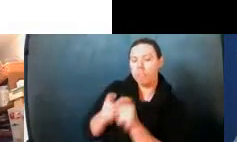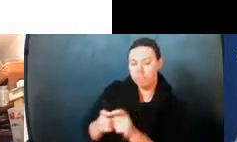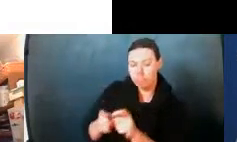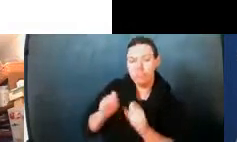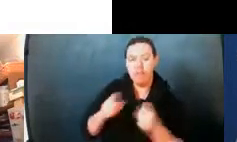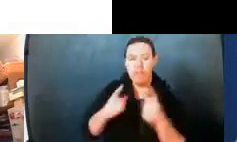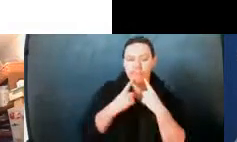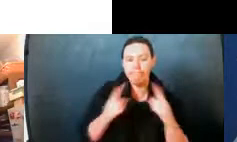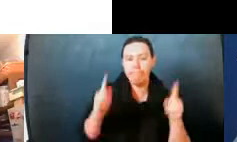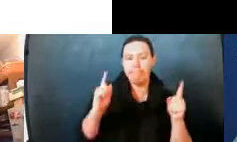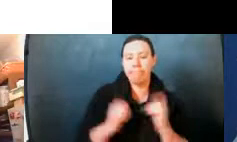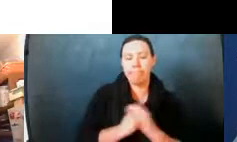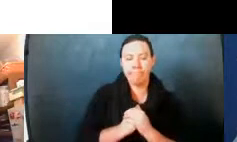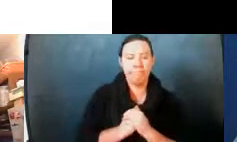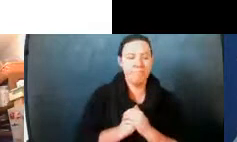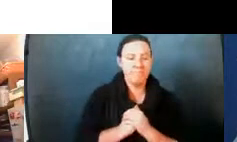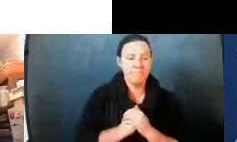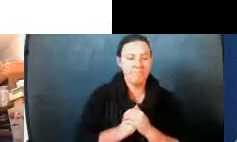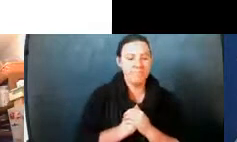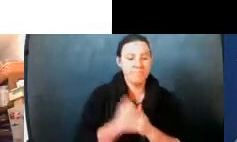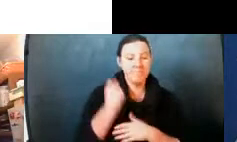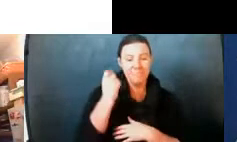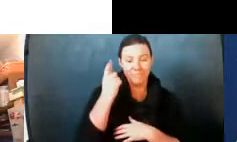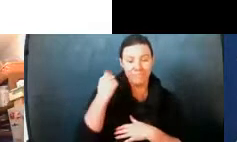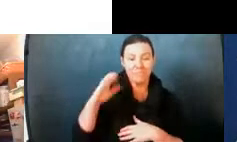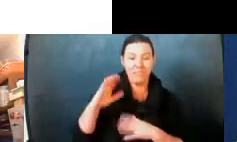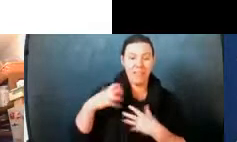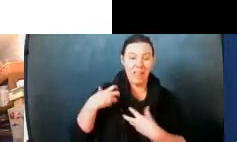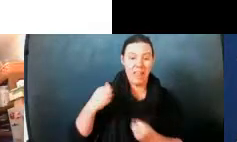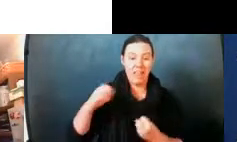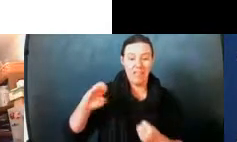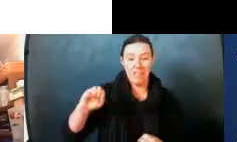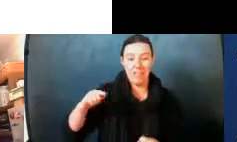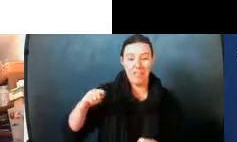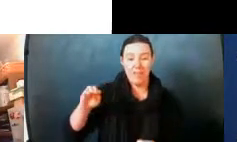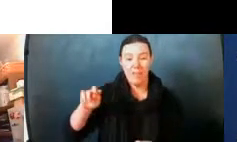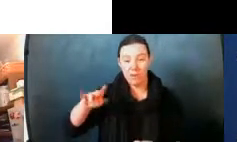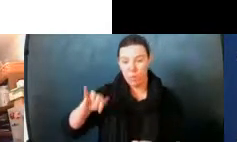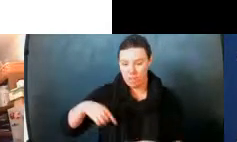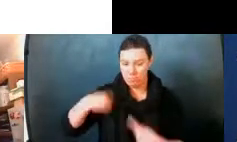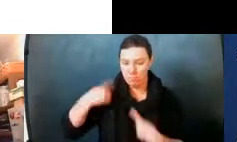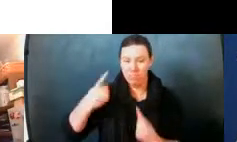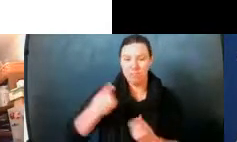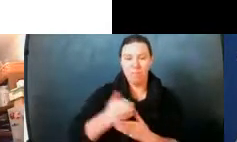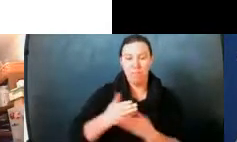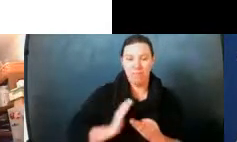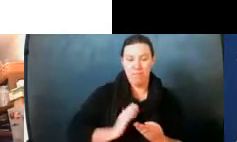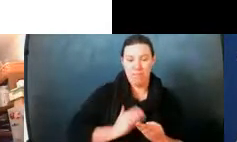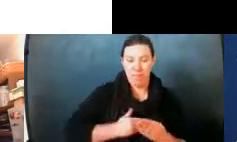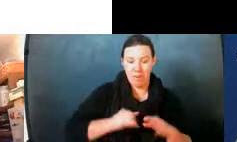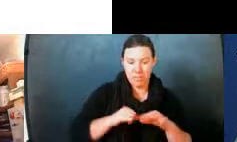And this COVID-19 pandemic has really highlighted that. And so what this bill does,